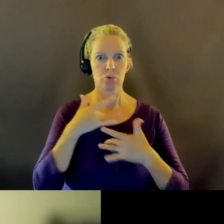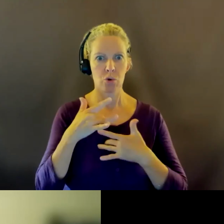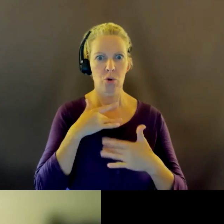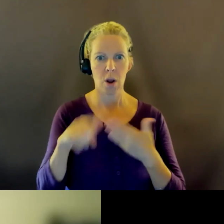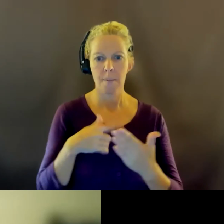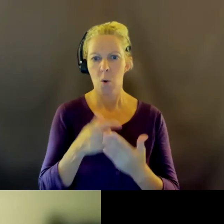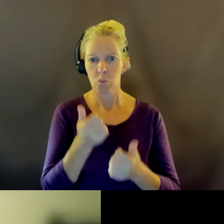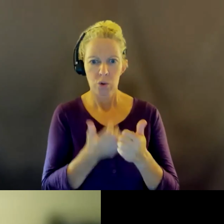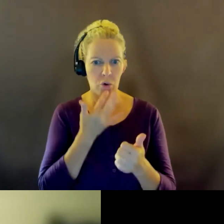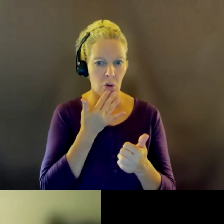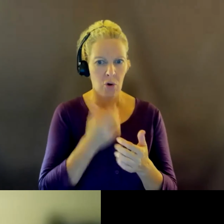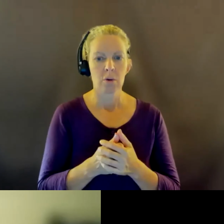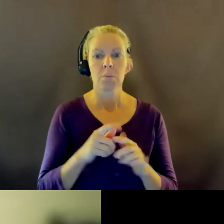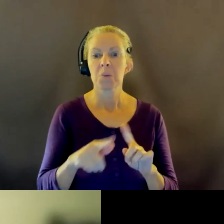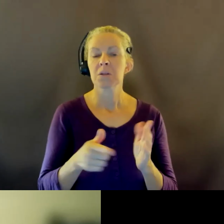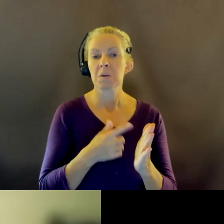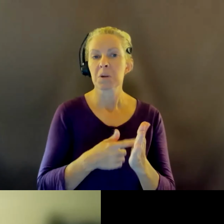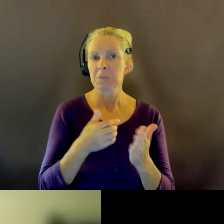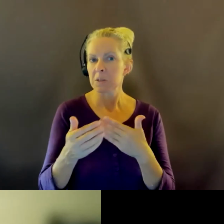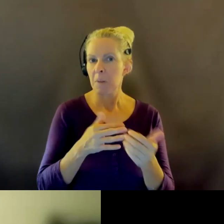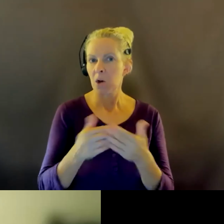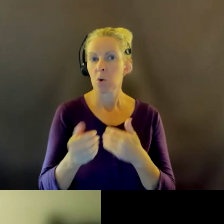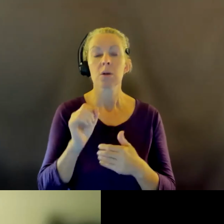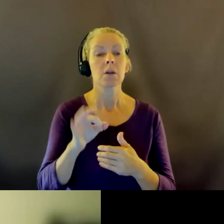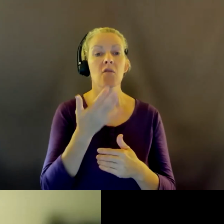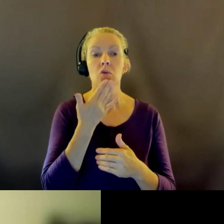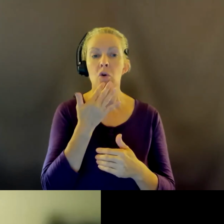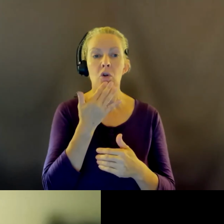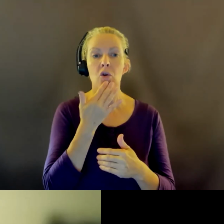If they really convey something important, that should be part of your alt text.